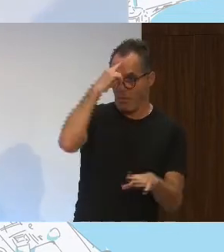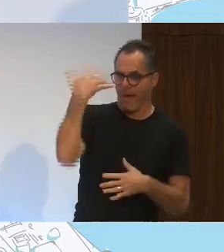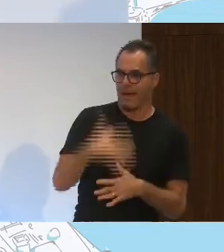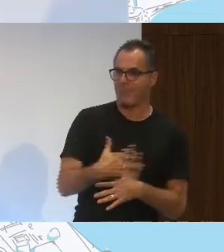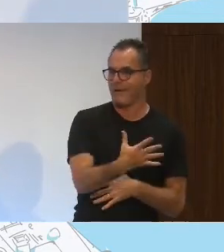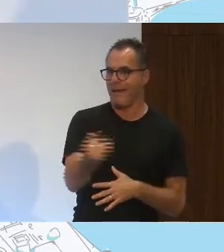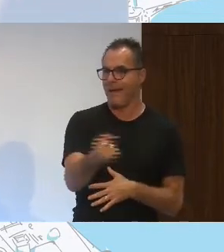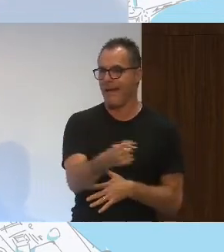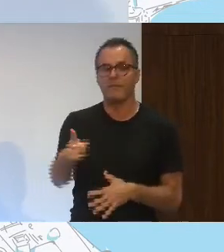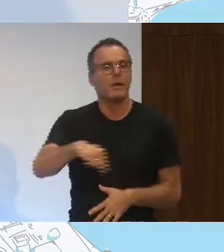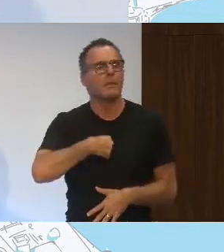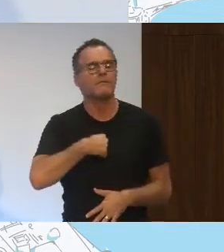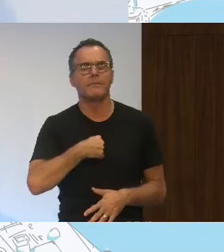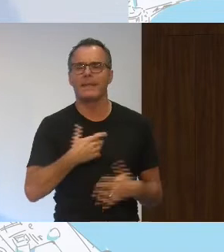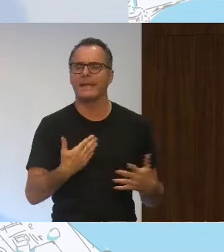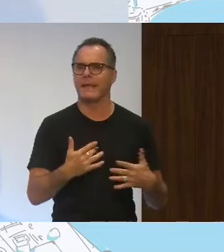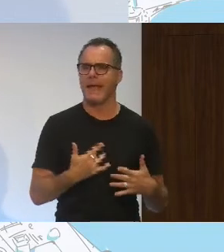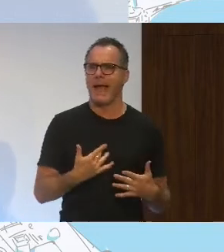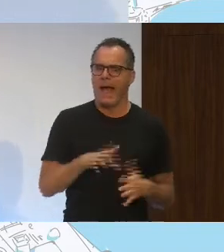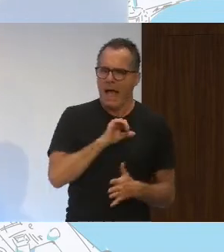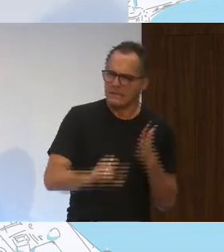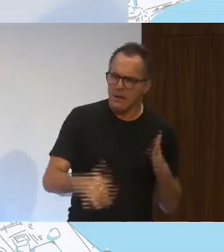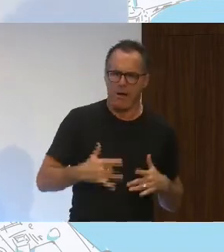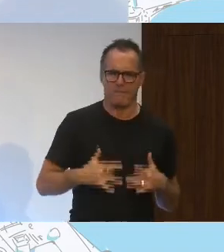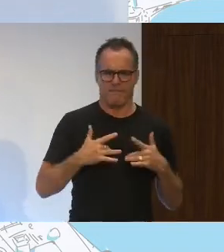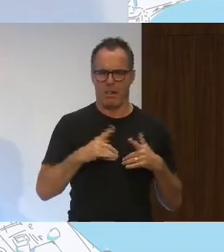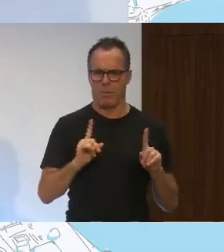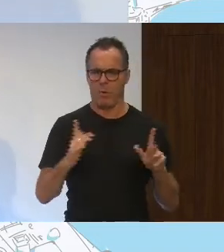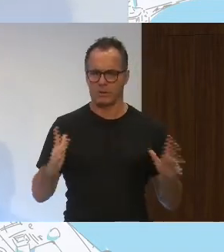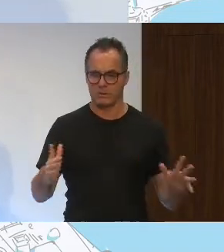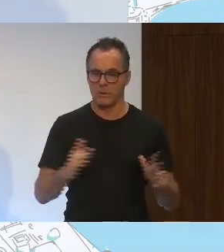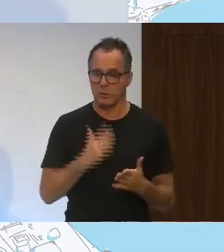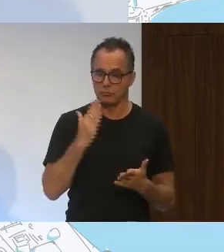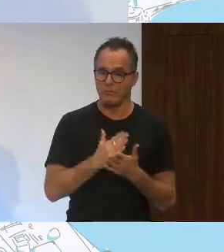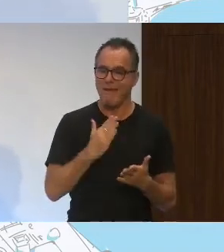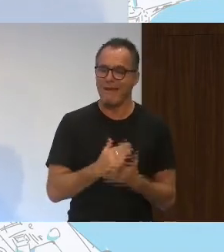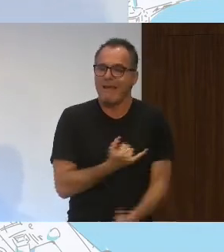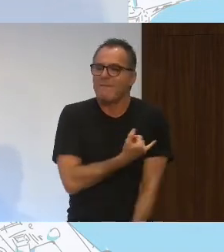it is the time I begin to feel very fragile.